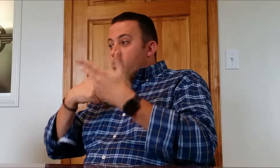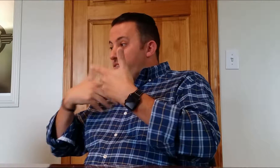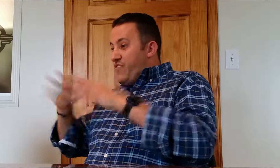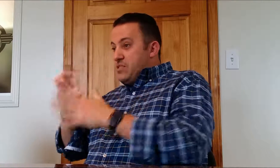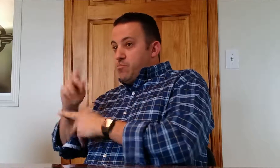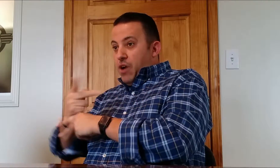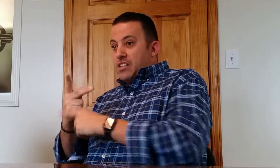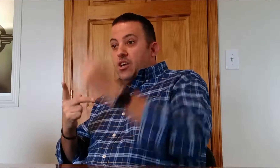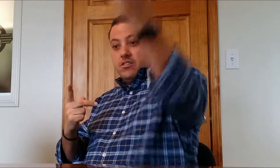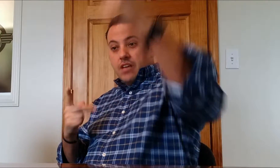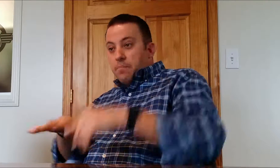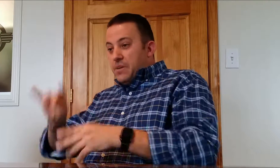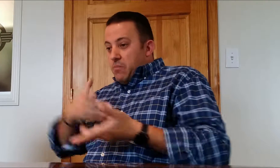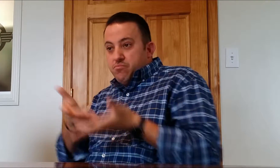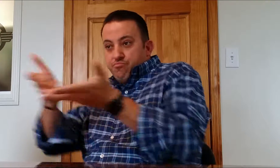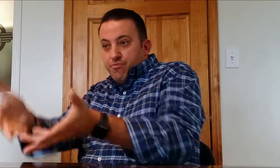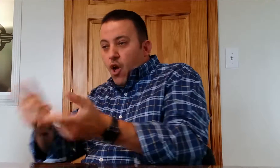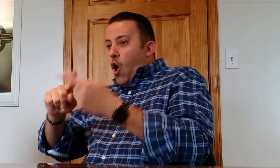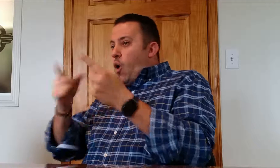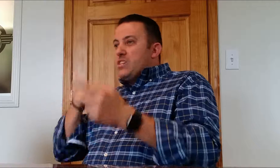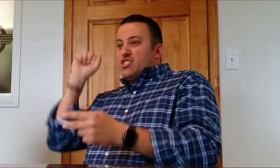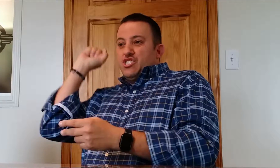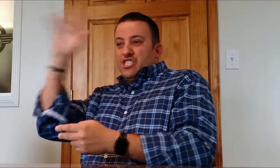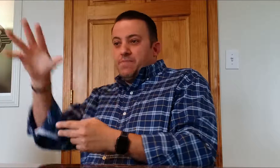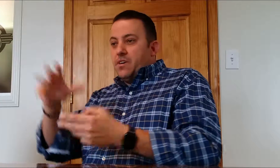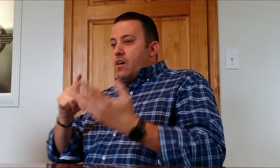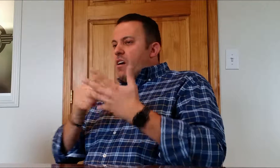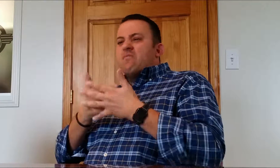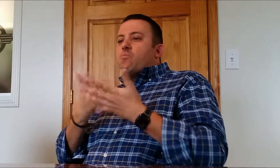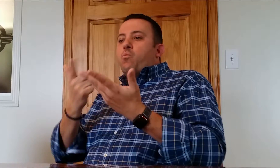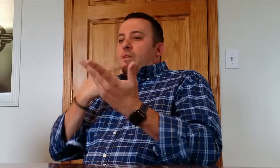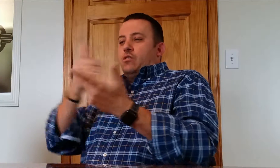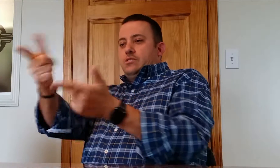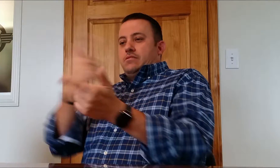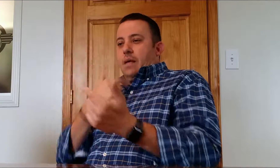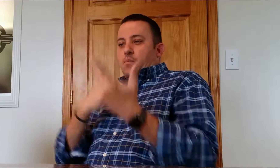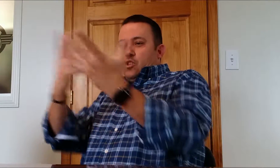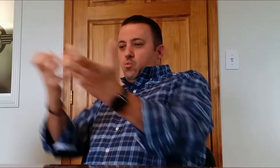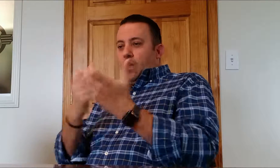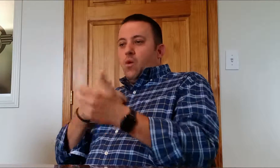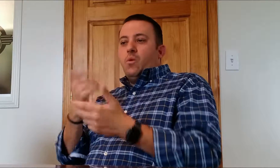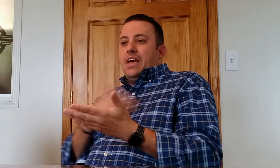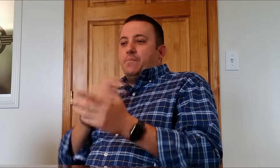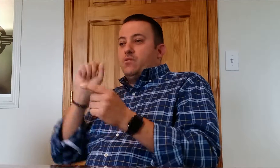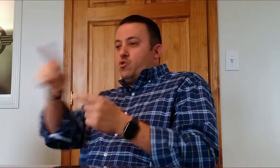You can make an order and come pick it up in our office once the product is shipped to us, or we can ship it directly to you.